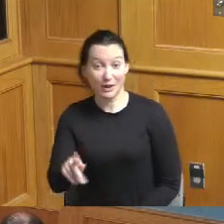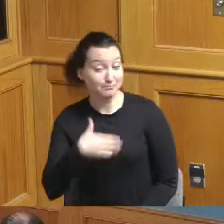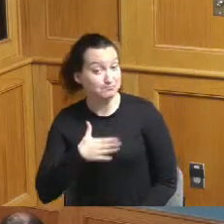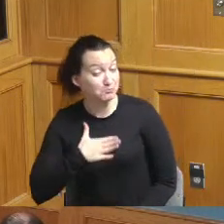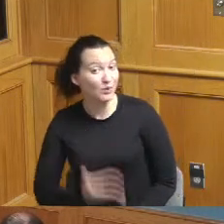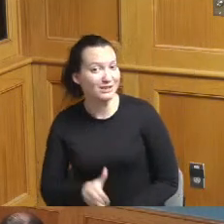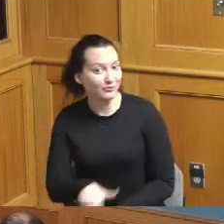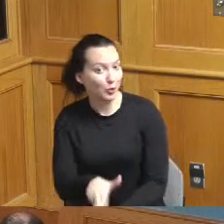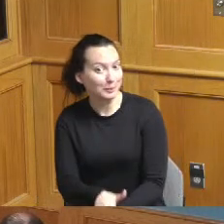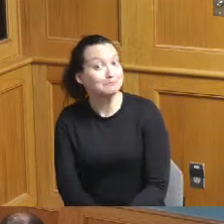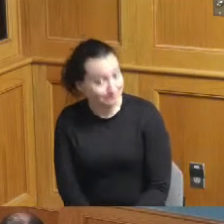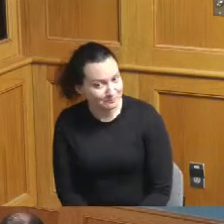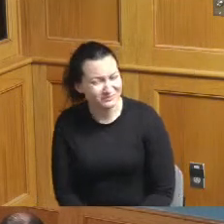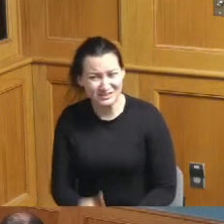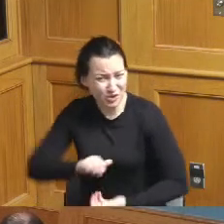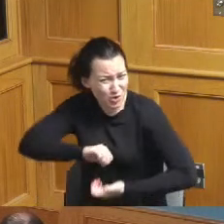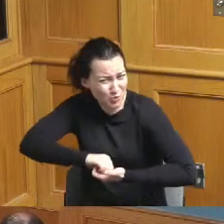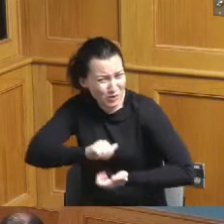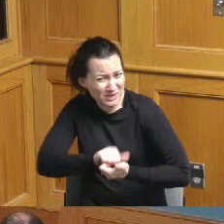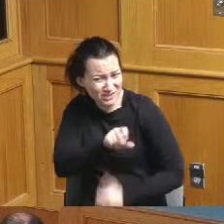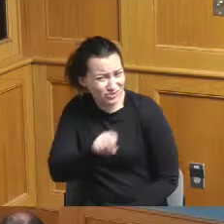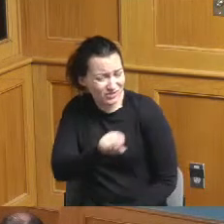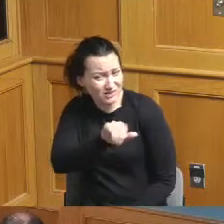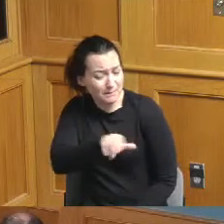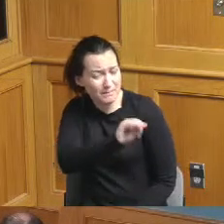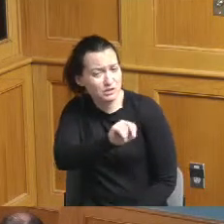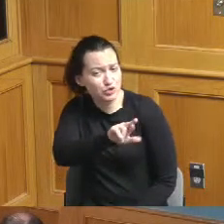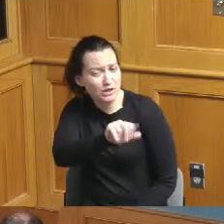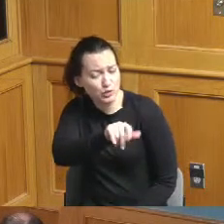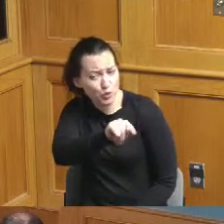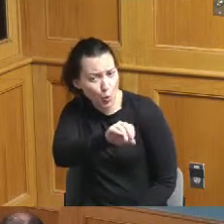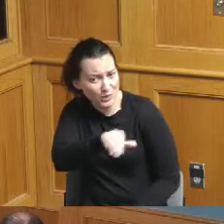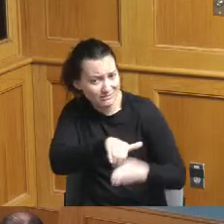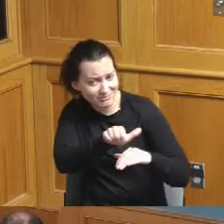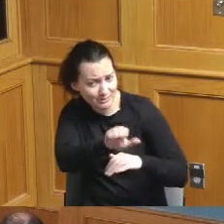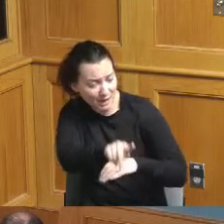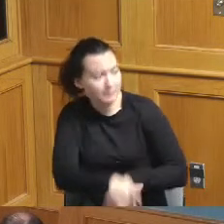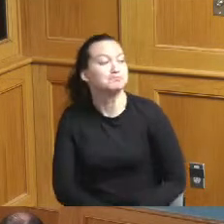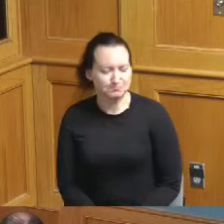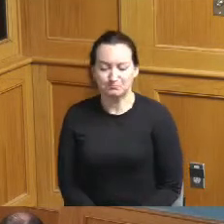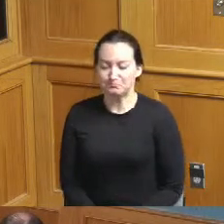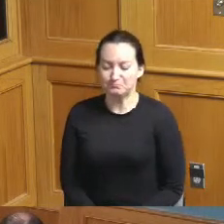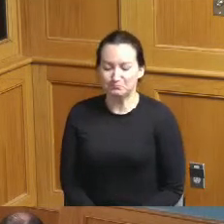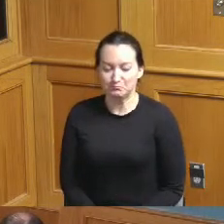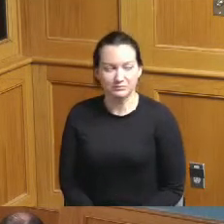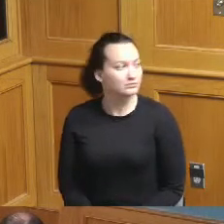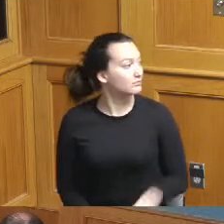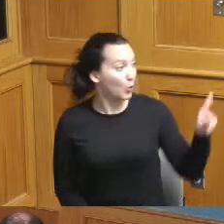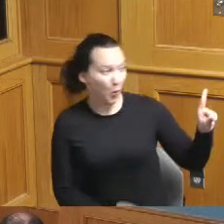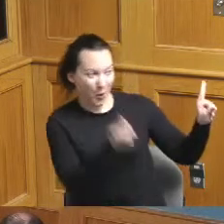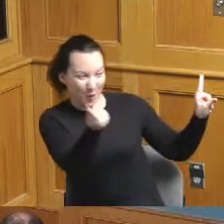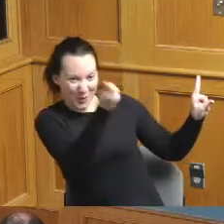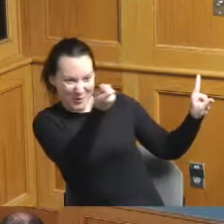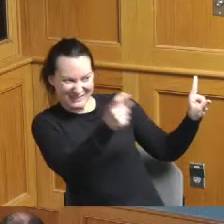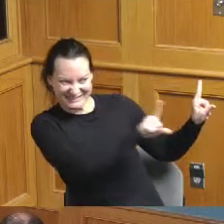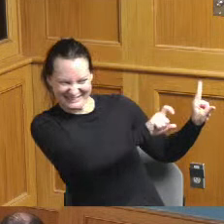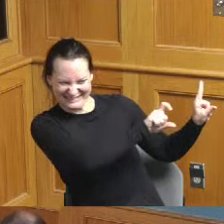do that sure should I work with Mr Aluotto to get it back to you okay give me surgery hold on man